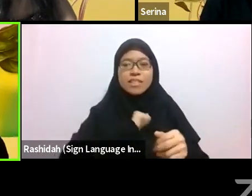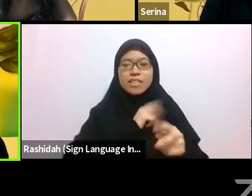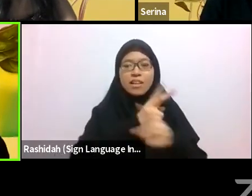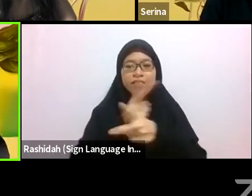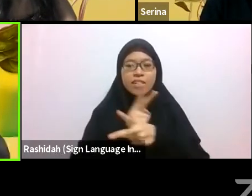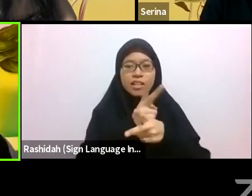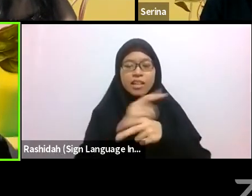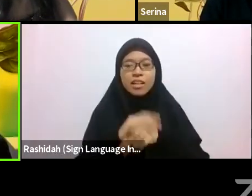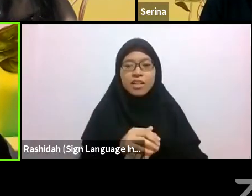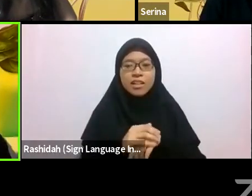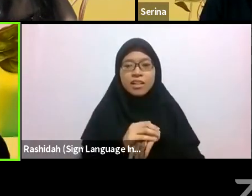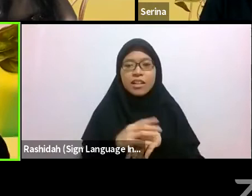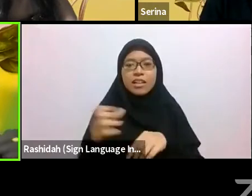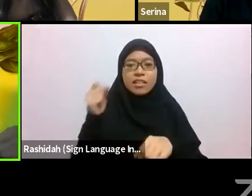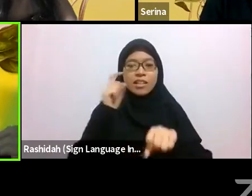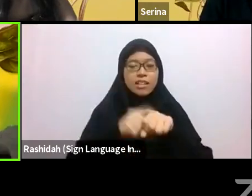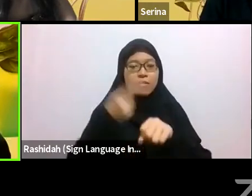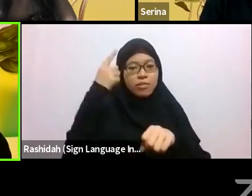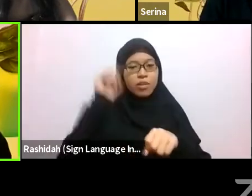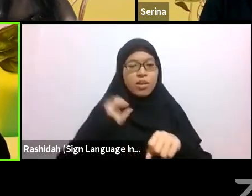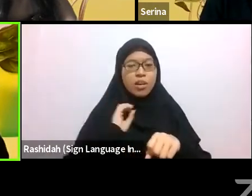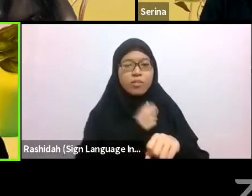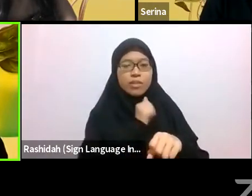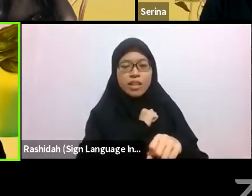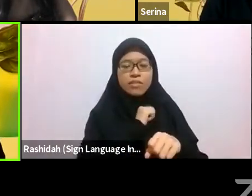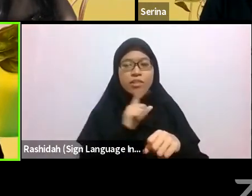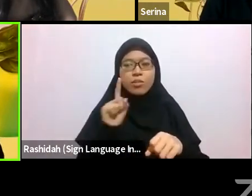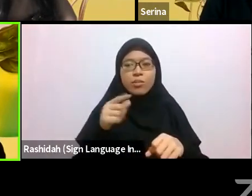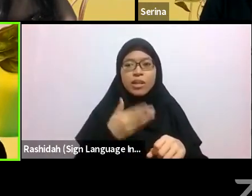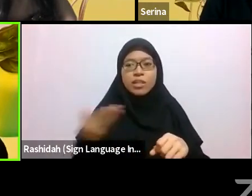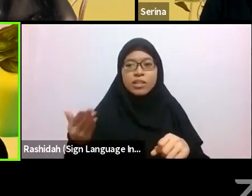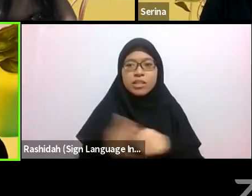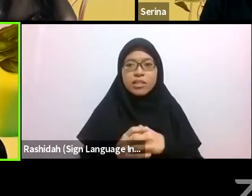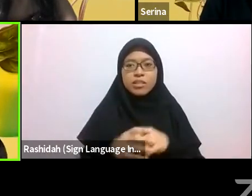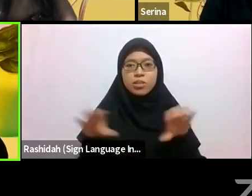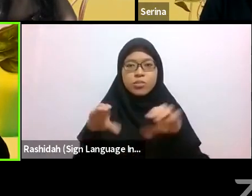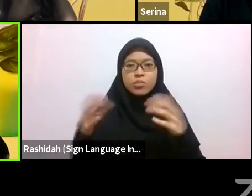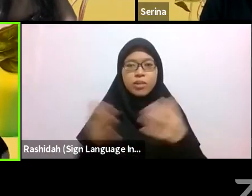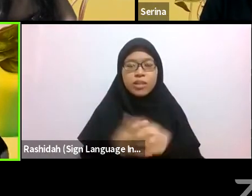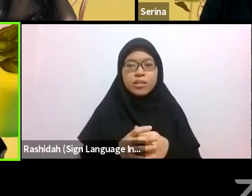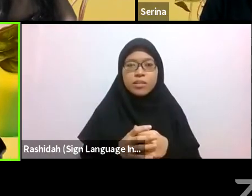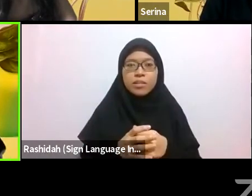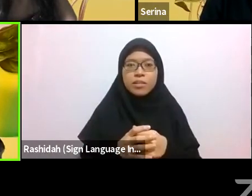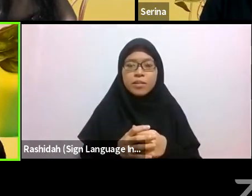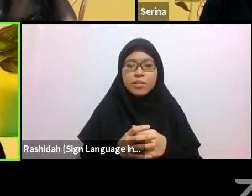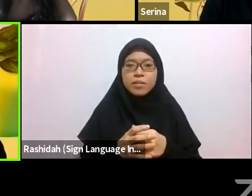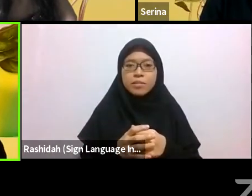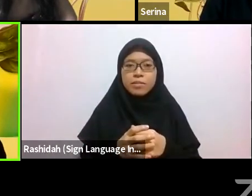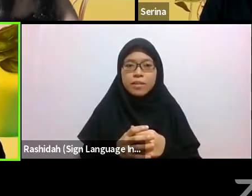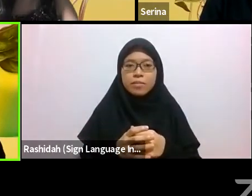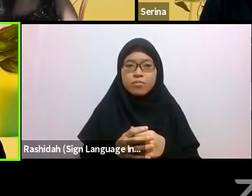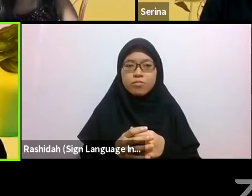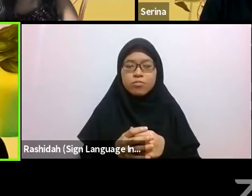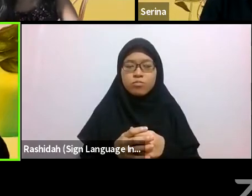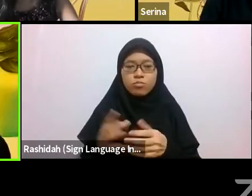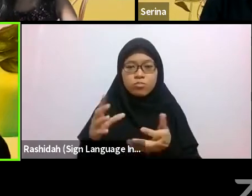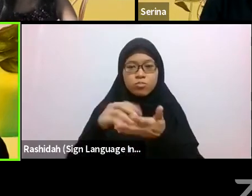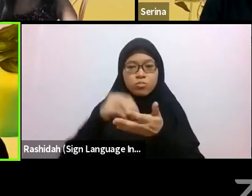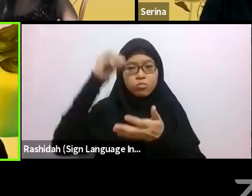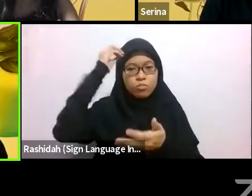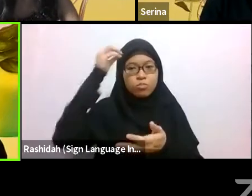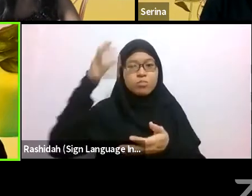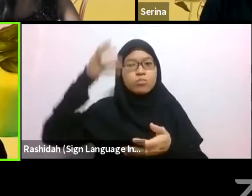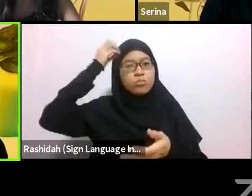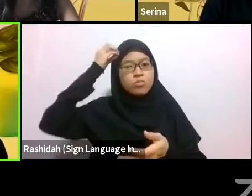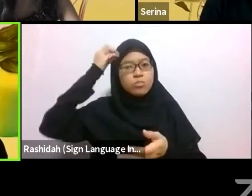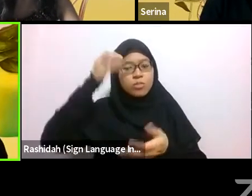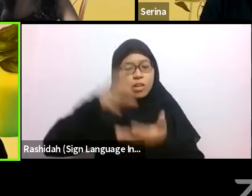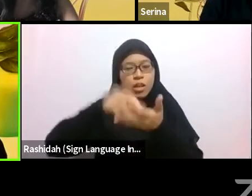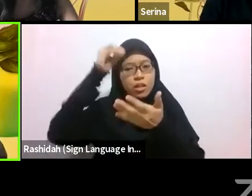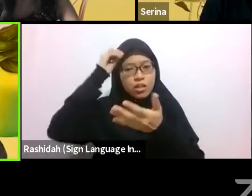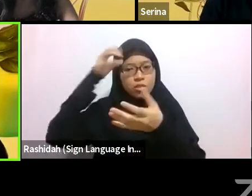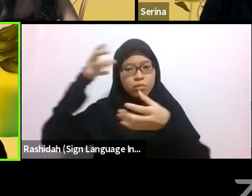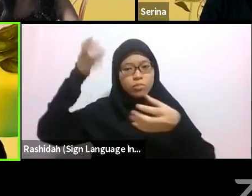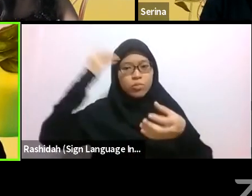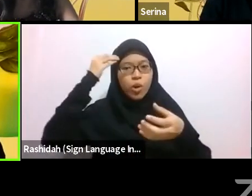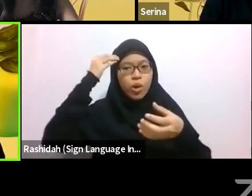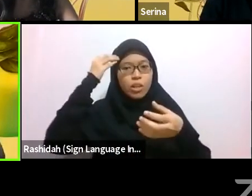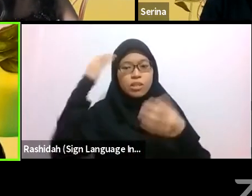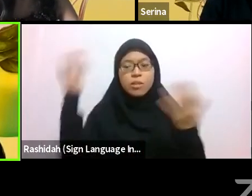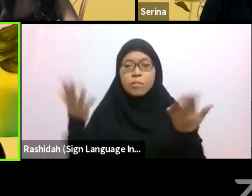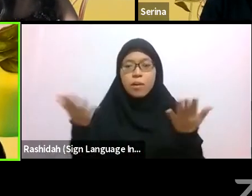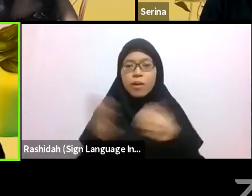one of the things that we can also do is perhaps equip ourselves with more knowledge about our natural surroundings and about the environment.